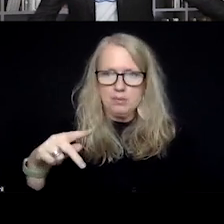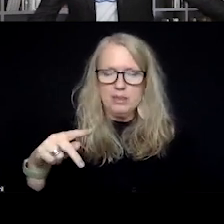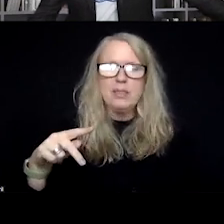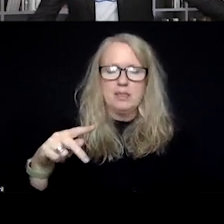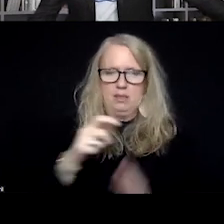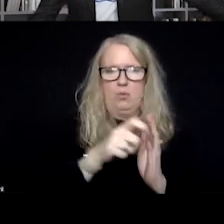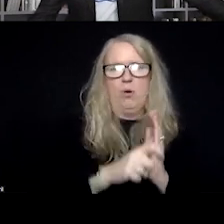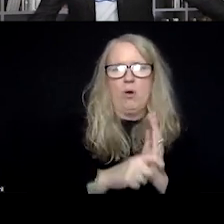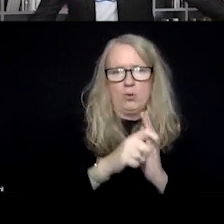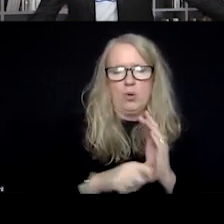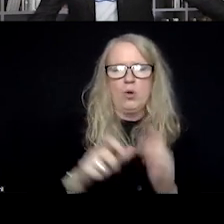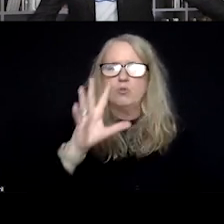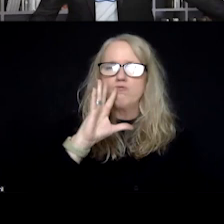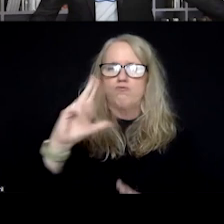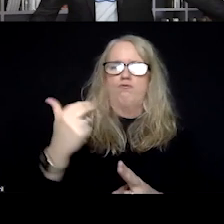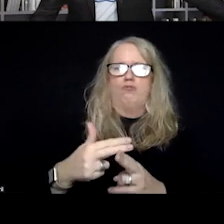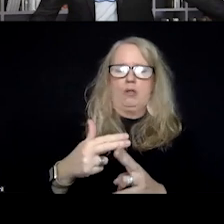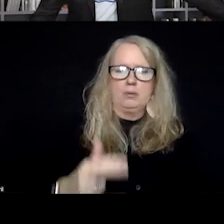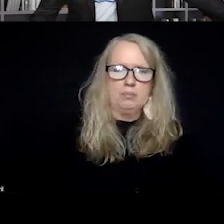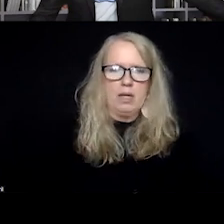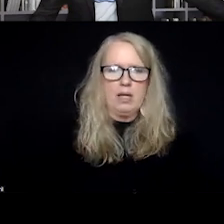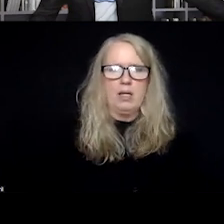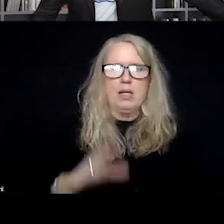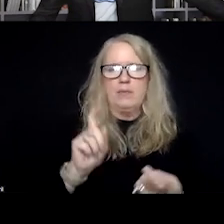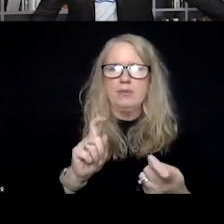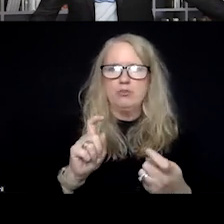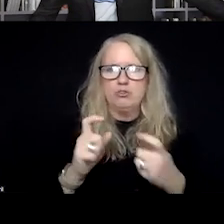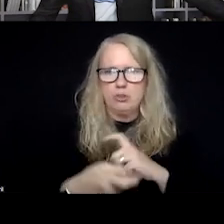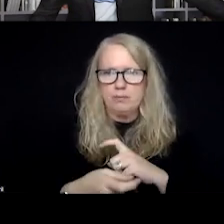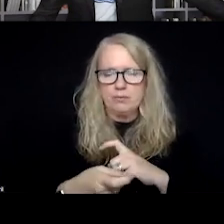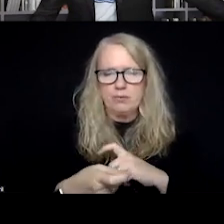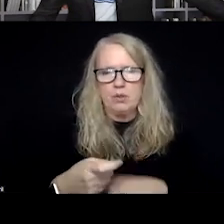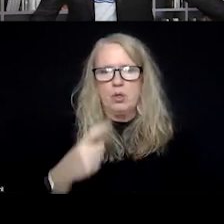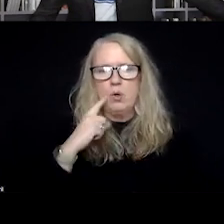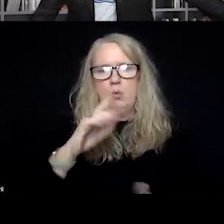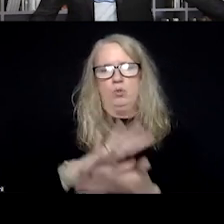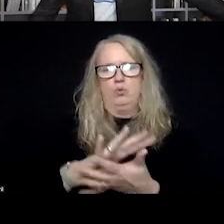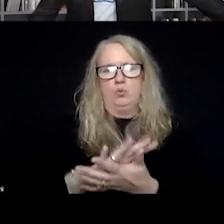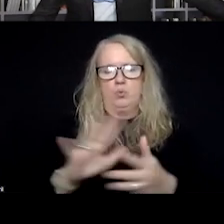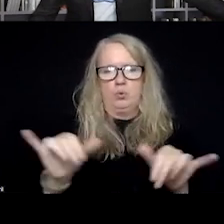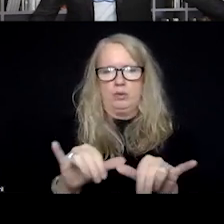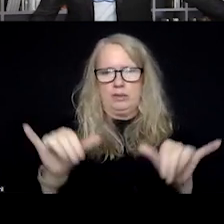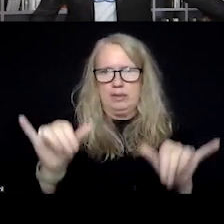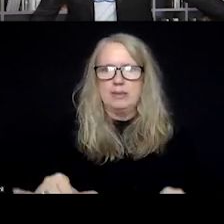ARTICLE TALKS ABOUT THE SHIFT WITH SCHOOL SYSTEMS TO LEVERAGE